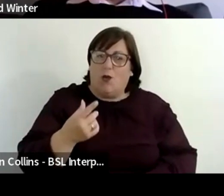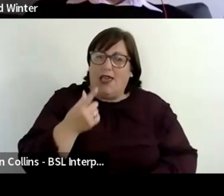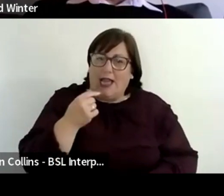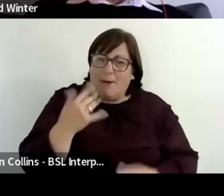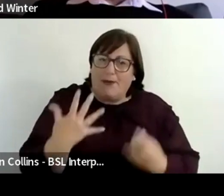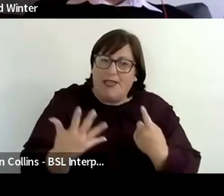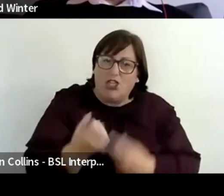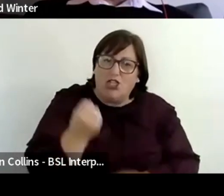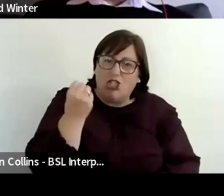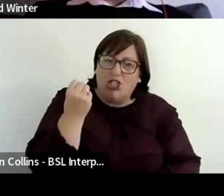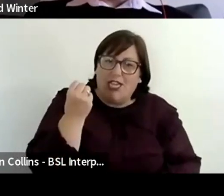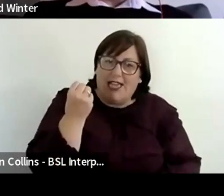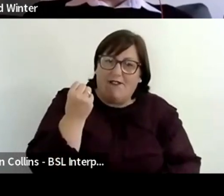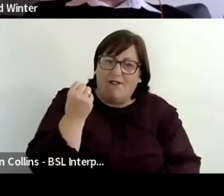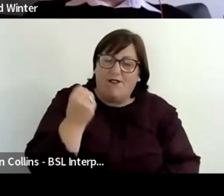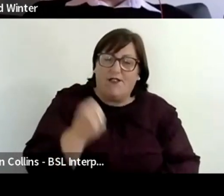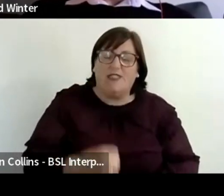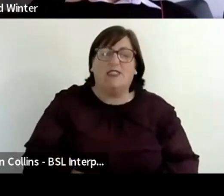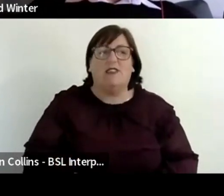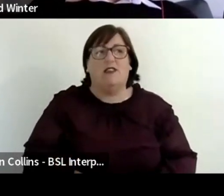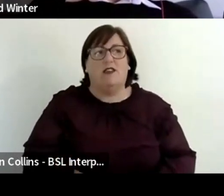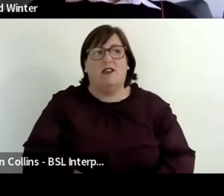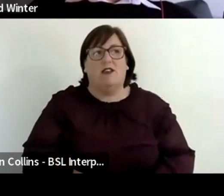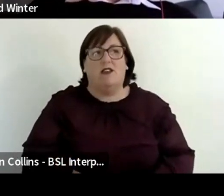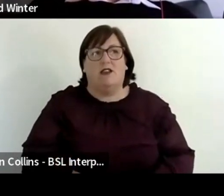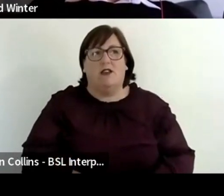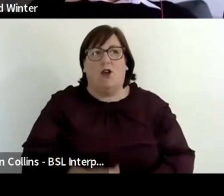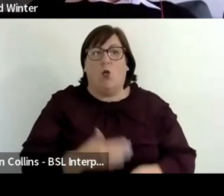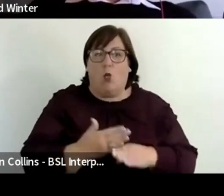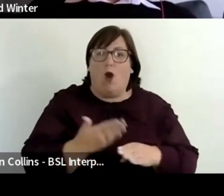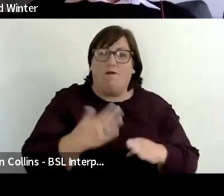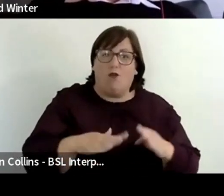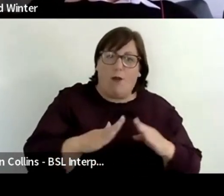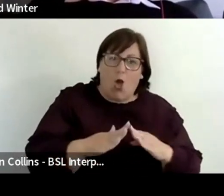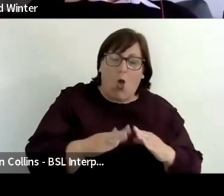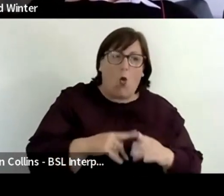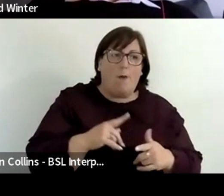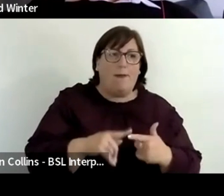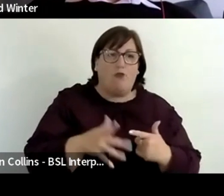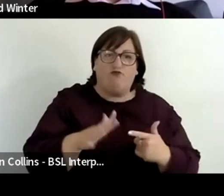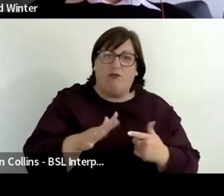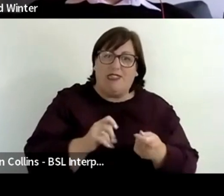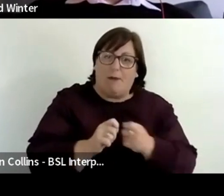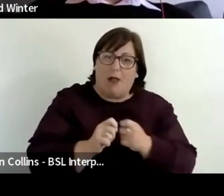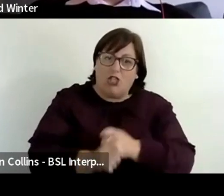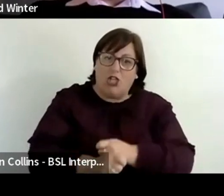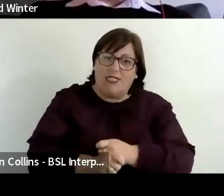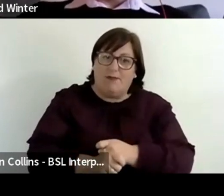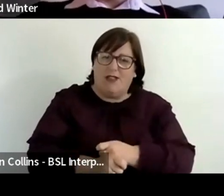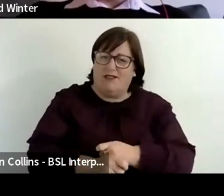still working from home, with that reasonable adjustment. Other companies may have just written me off and thought how